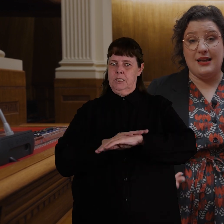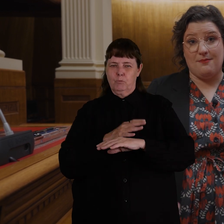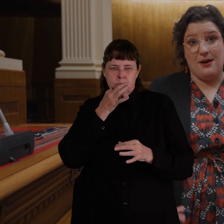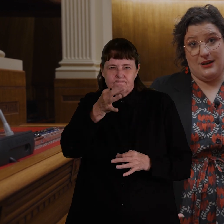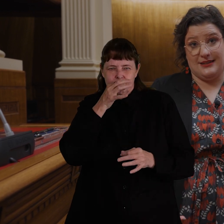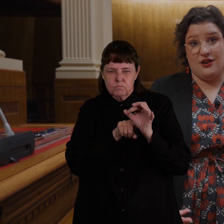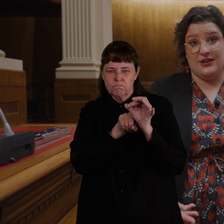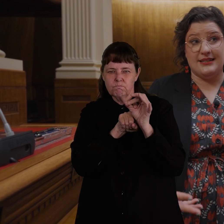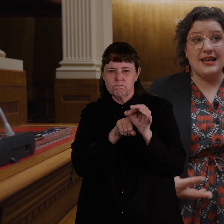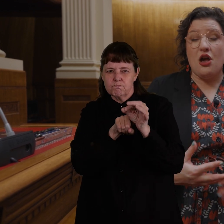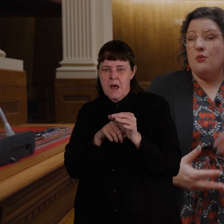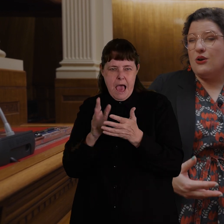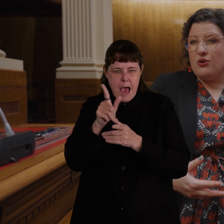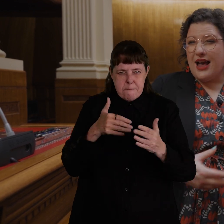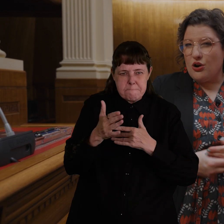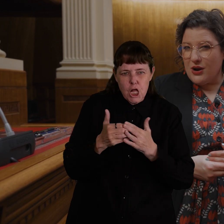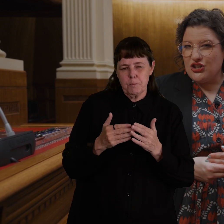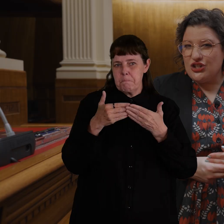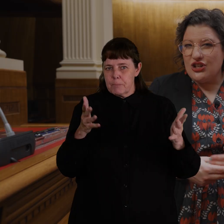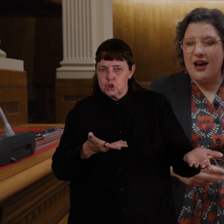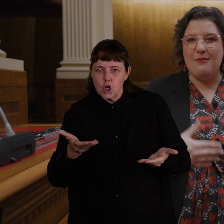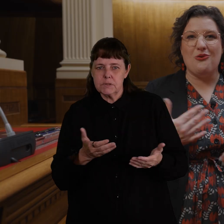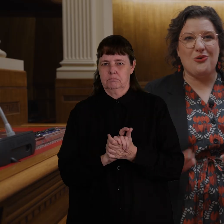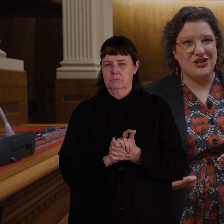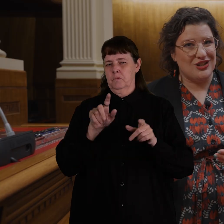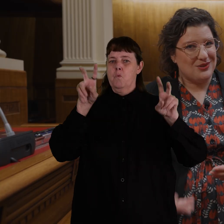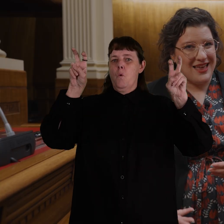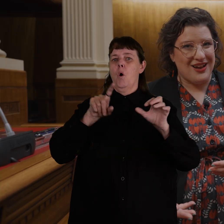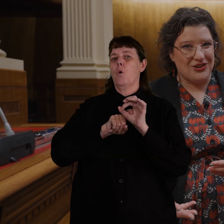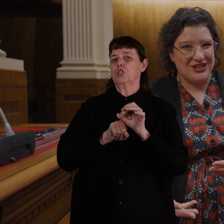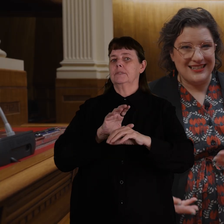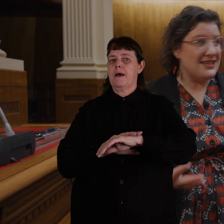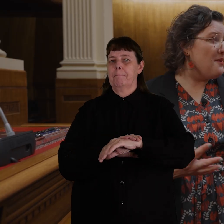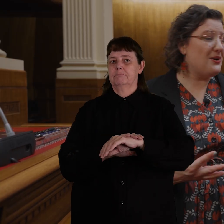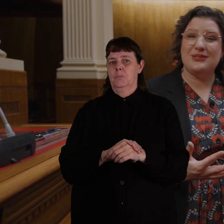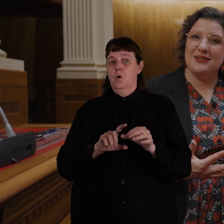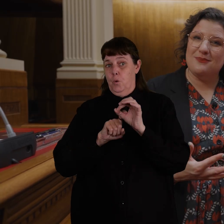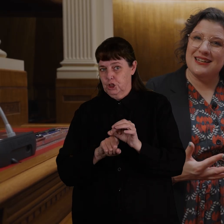running the public service. We call that question time or questions without notice, because those